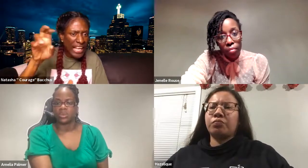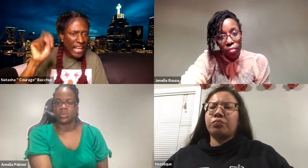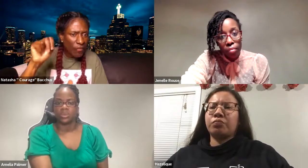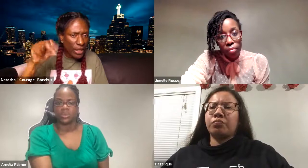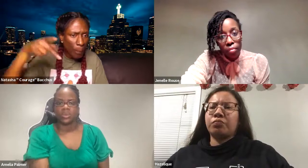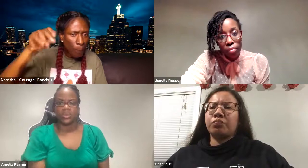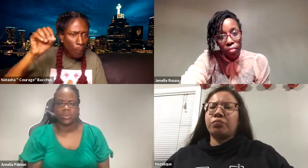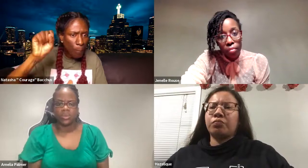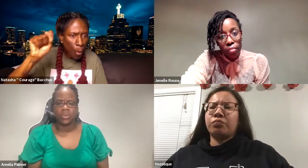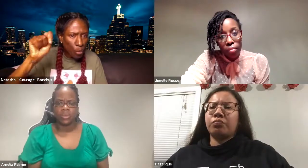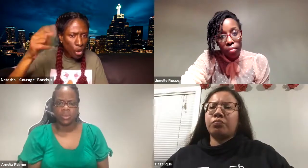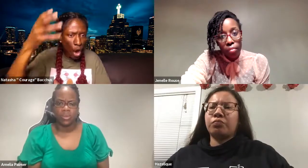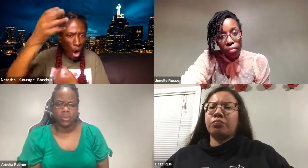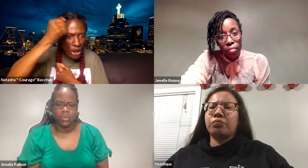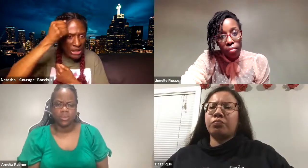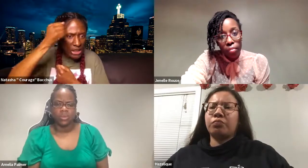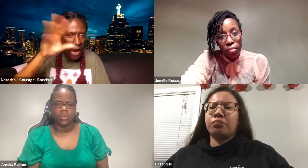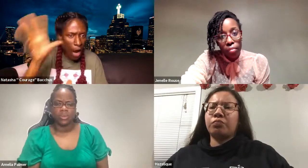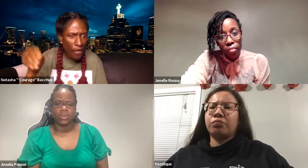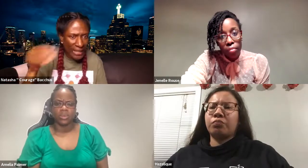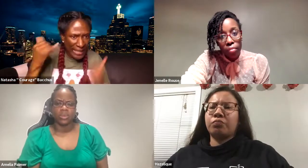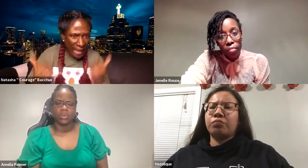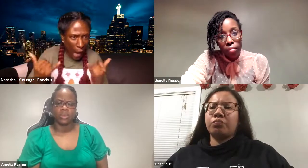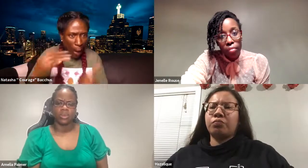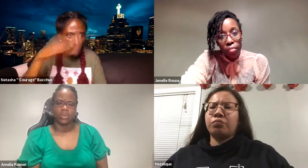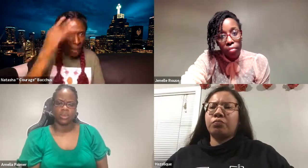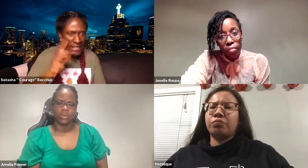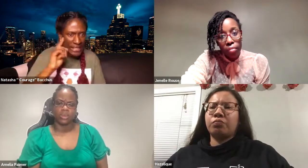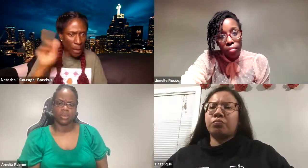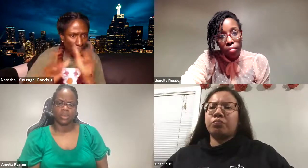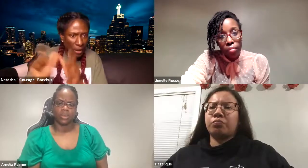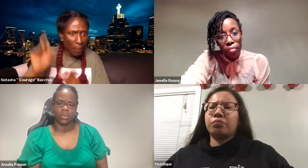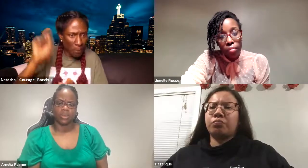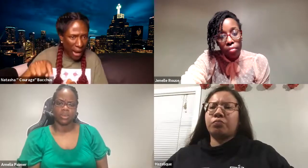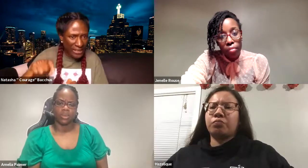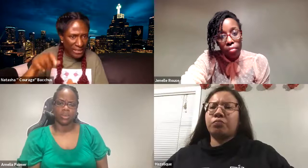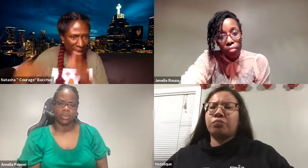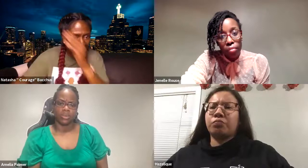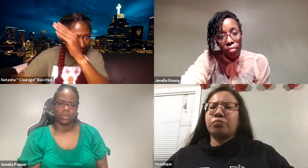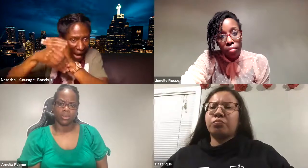for example post-colonial africa, now we have black deaf people